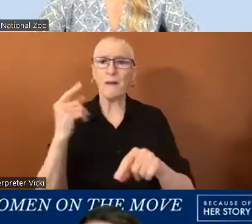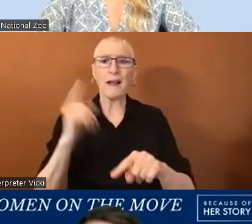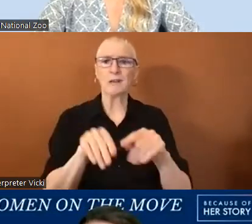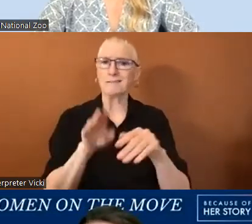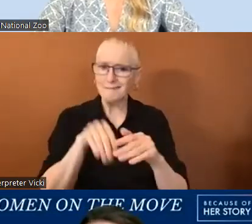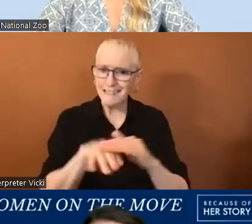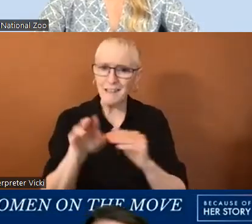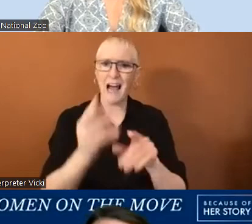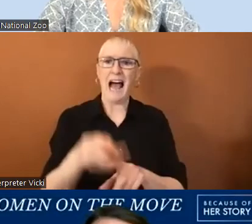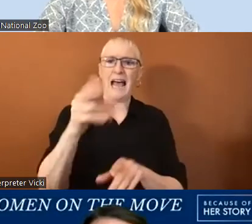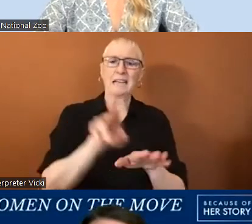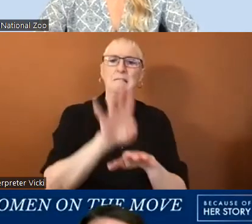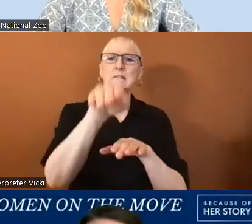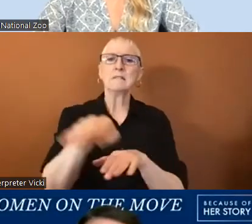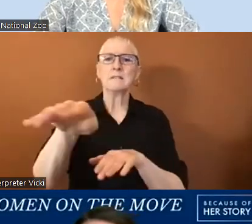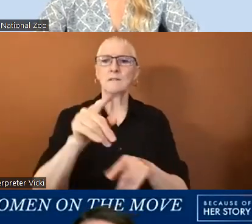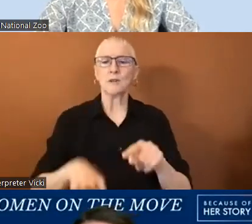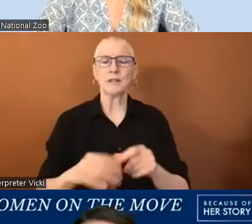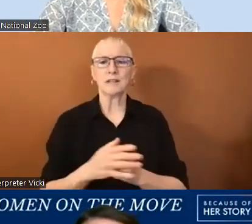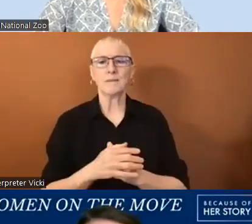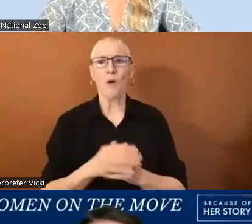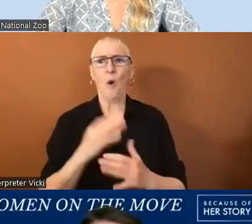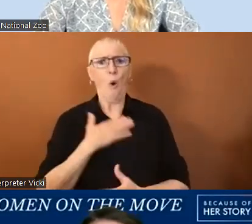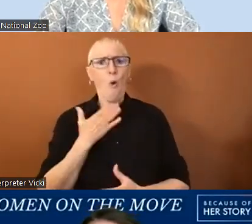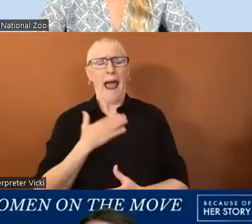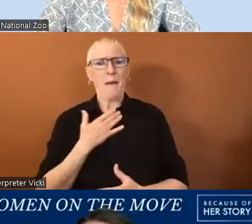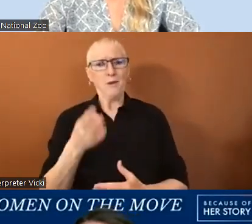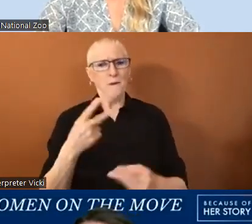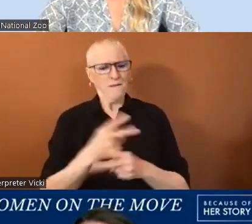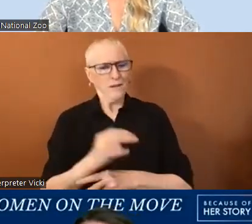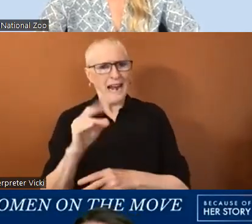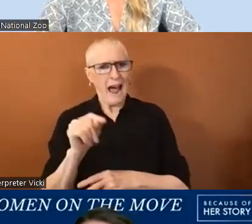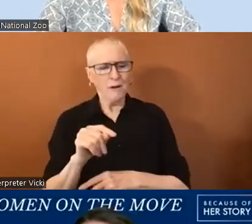Shelby: That's amazing, and I'm so happy that you were able to figure that out otherwise we would have had no clue.